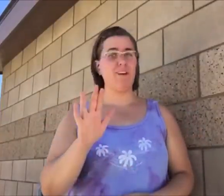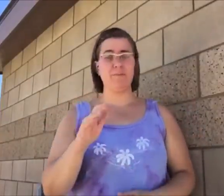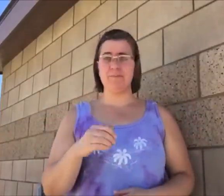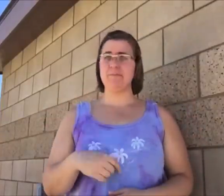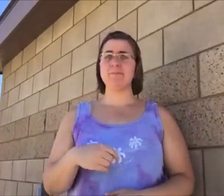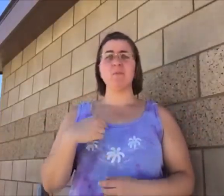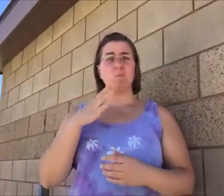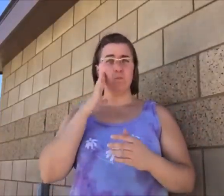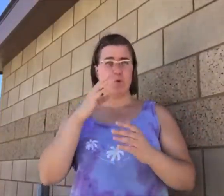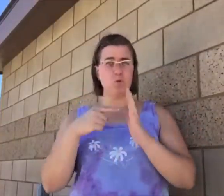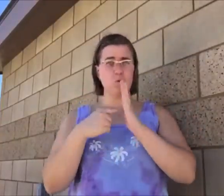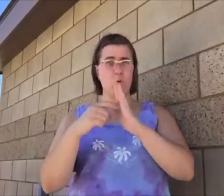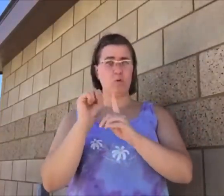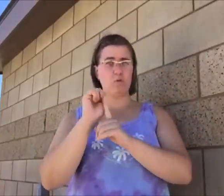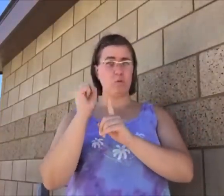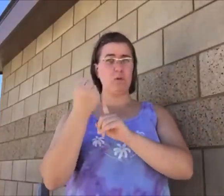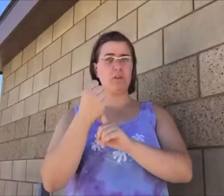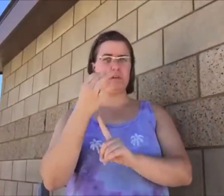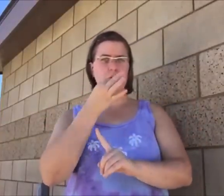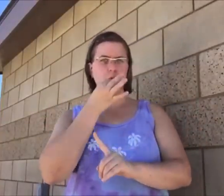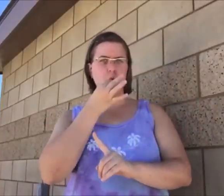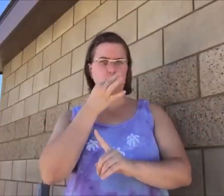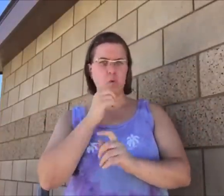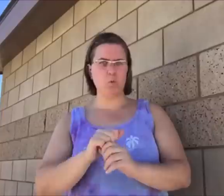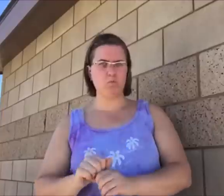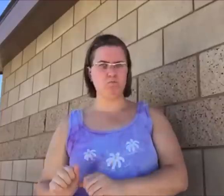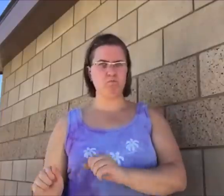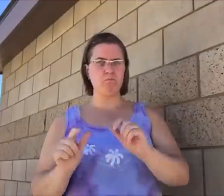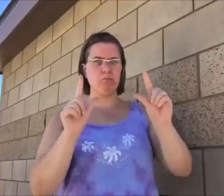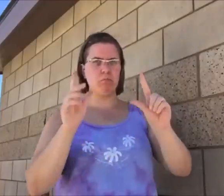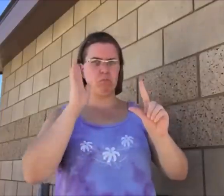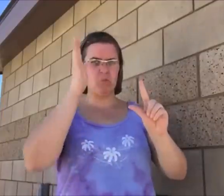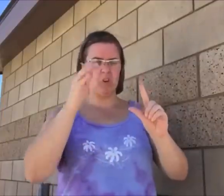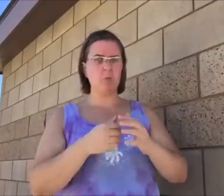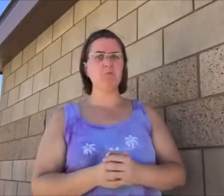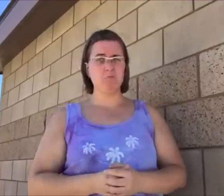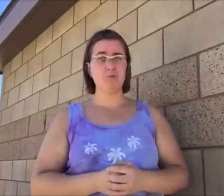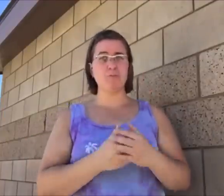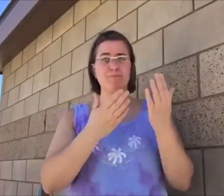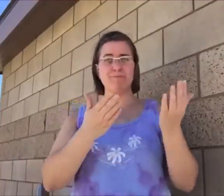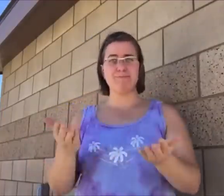Well, consider this scenario: